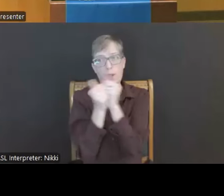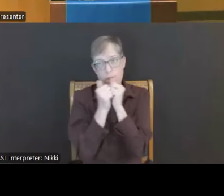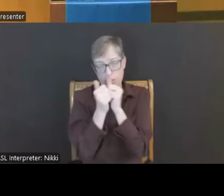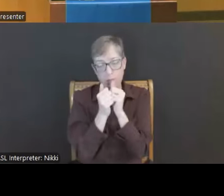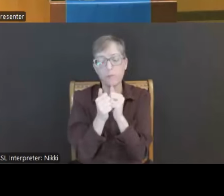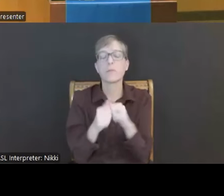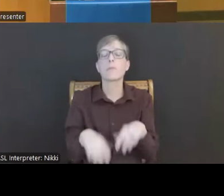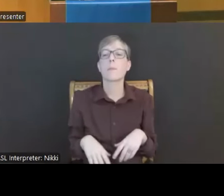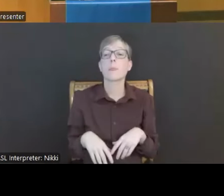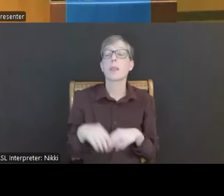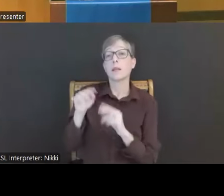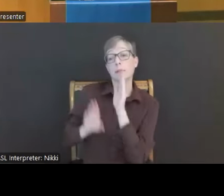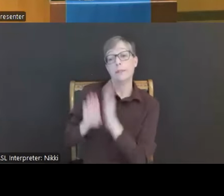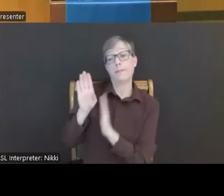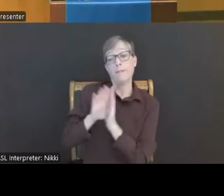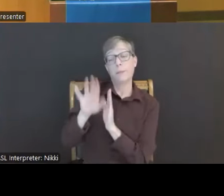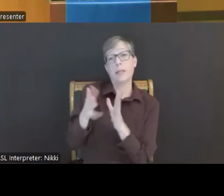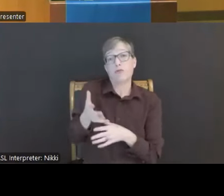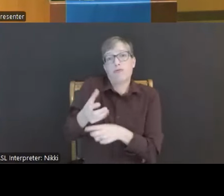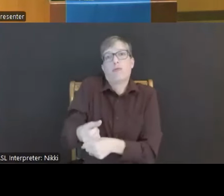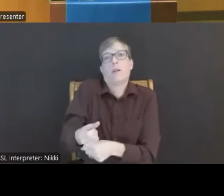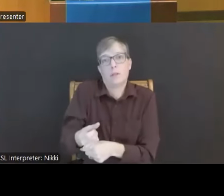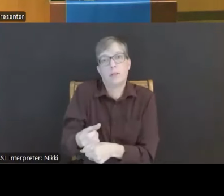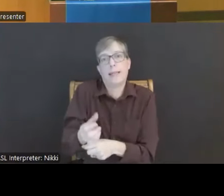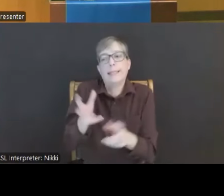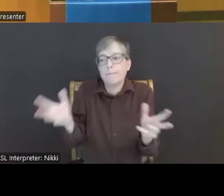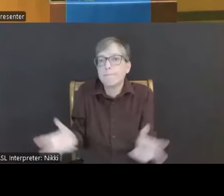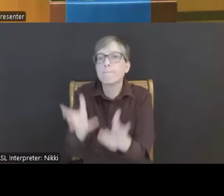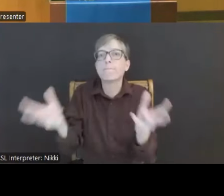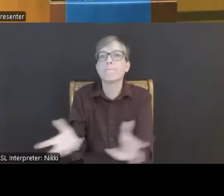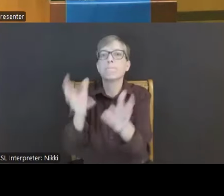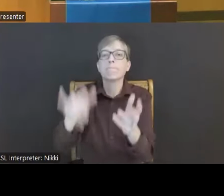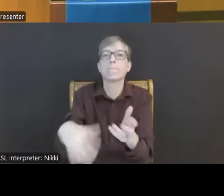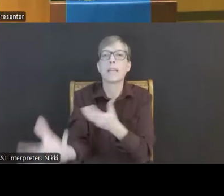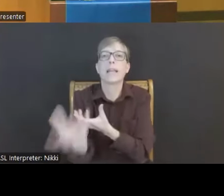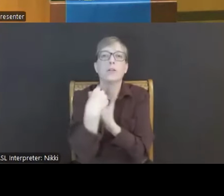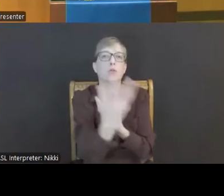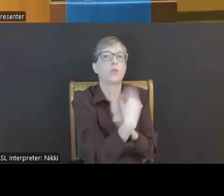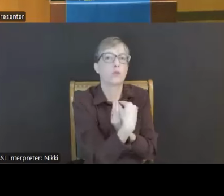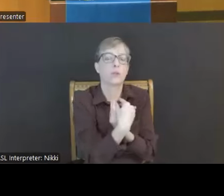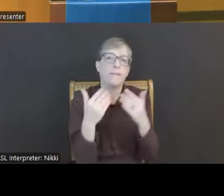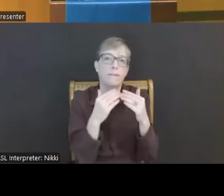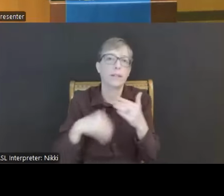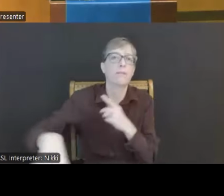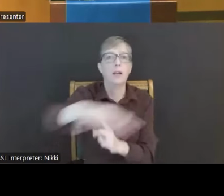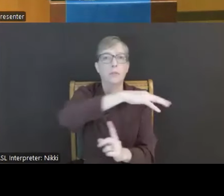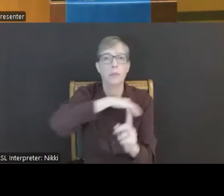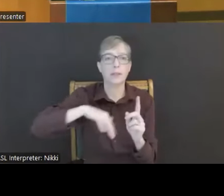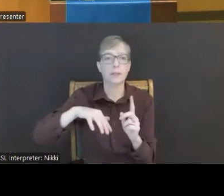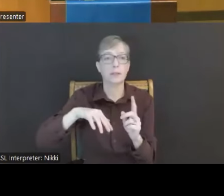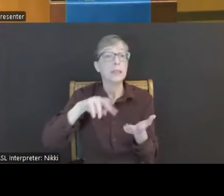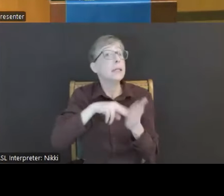fostering an inclusive um environment this means that we are engaging in implicit bias trainings